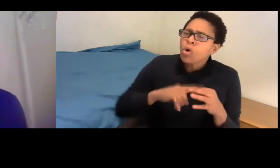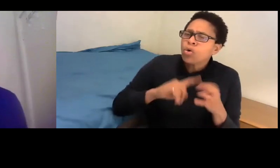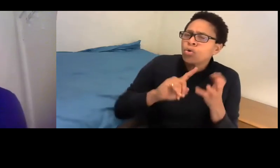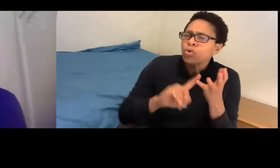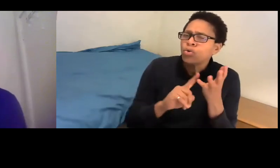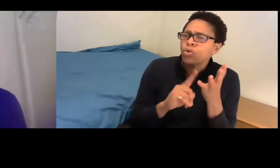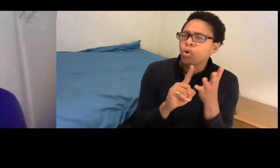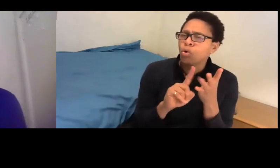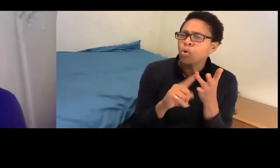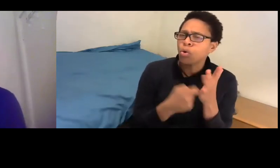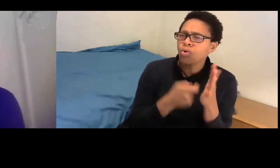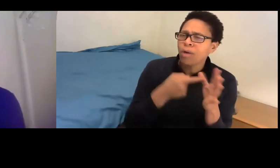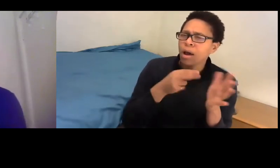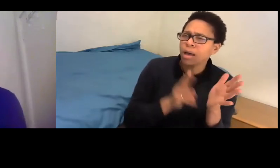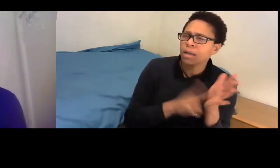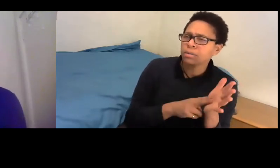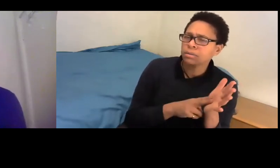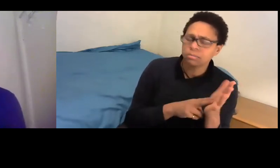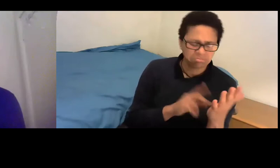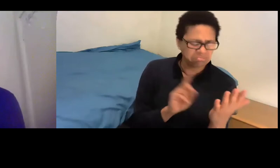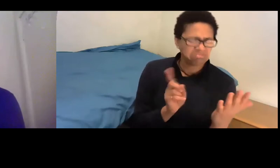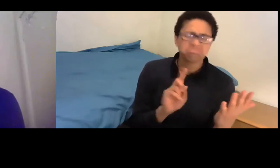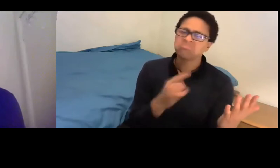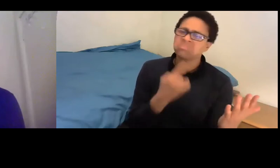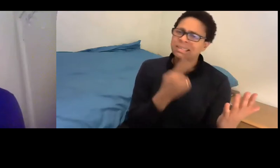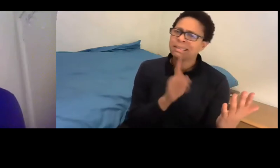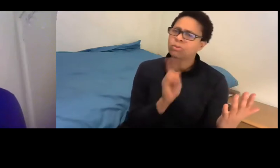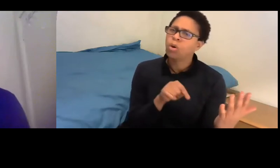actually says nothing. The word doesn't exist in the Quran, right?